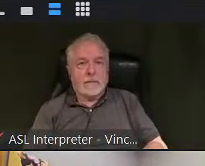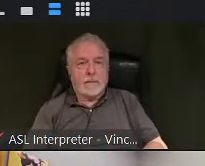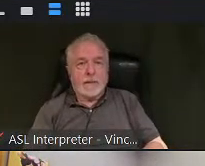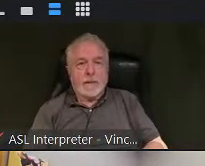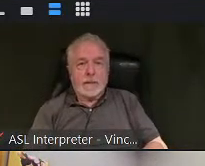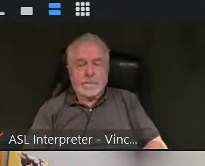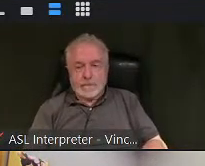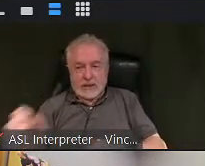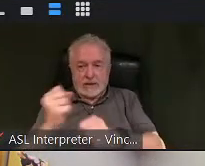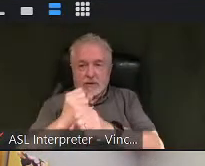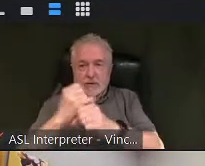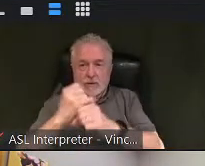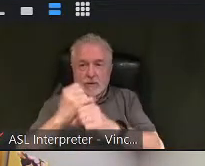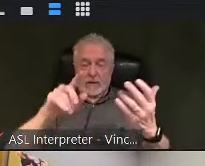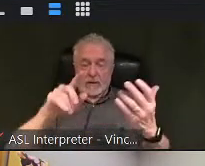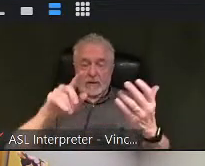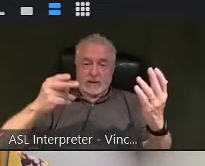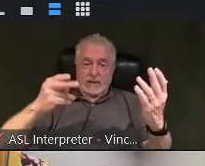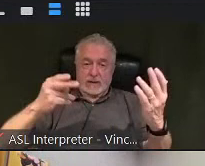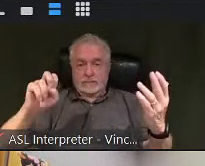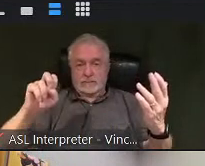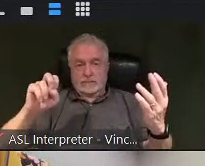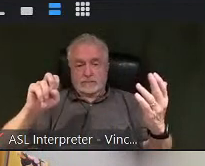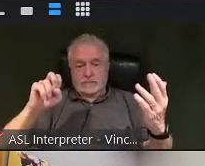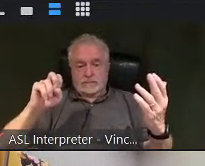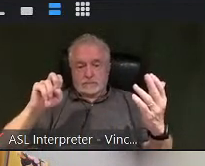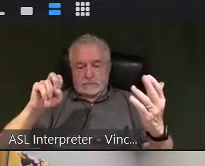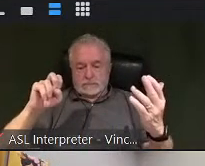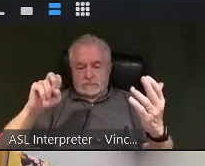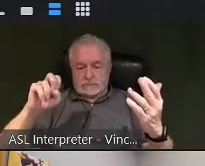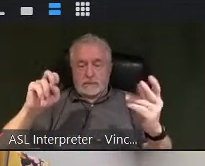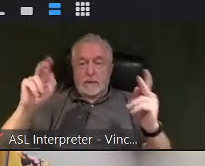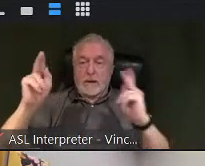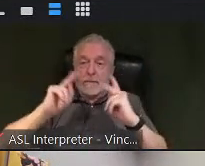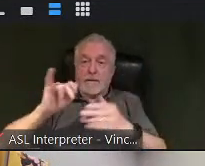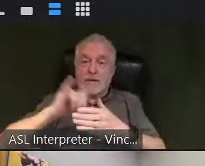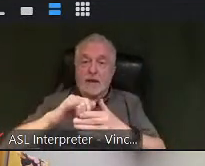Right now, the the. The people that are been affected the